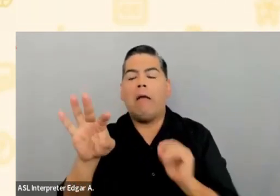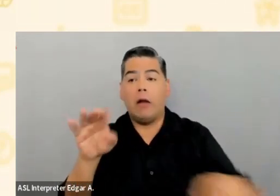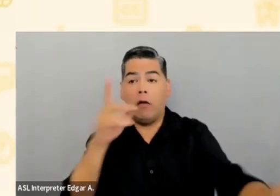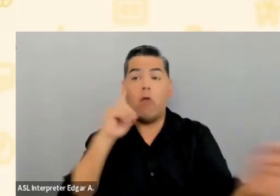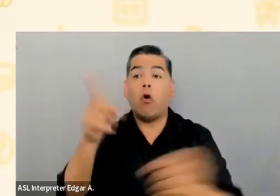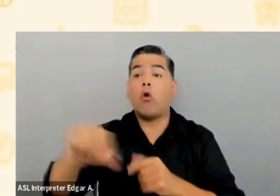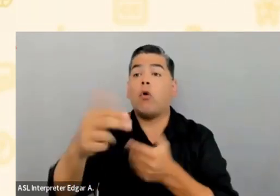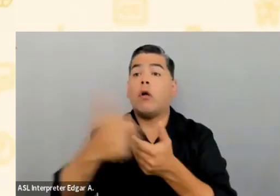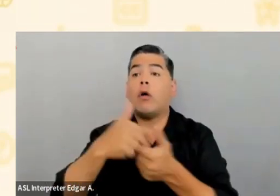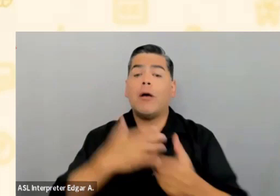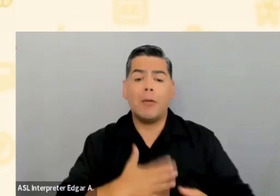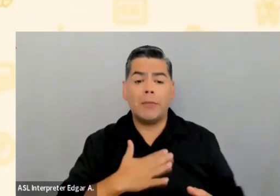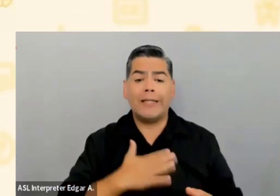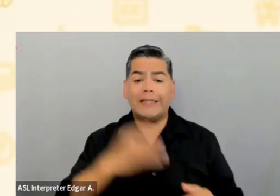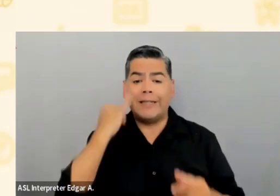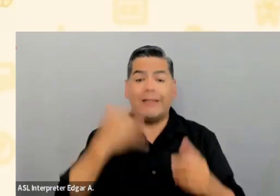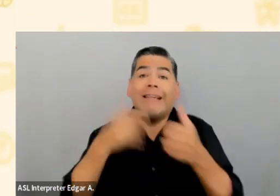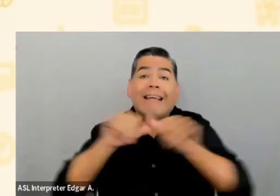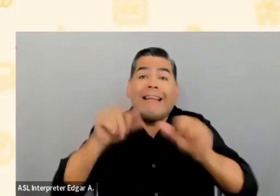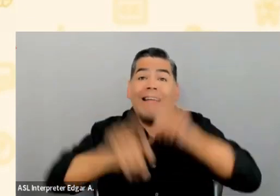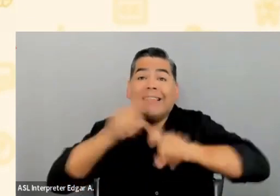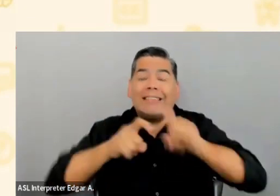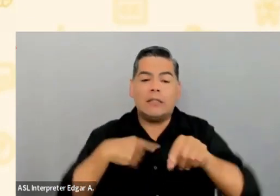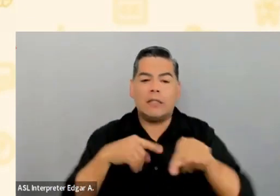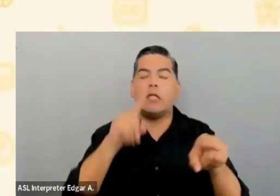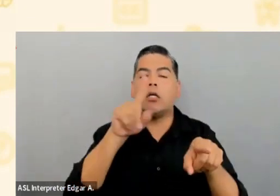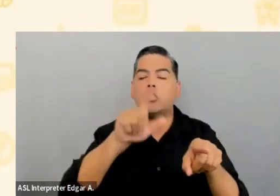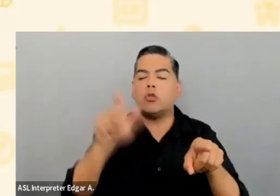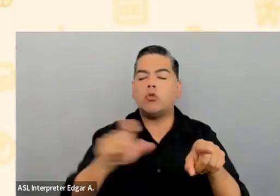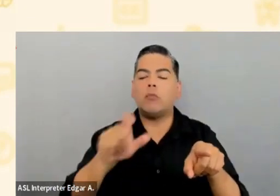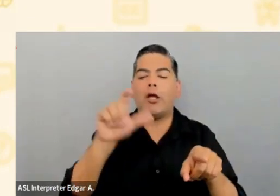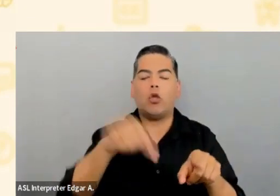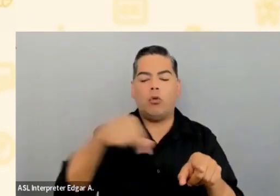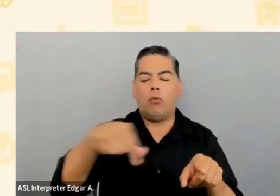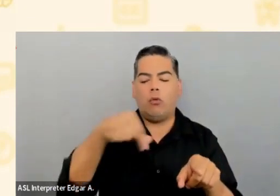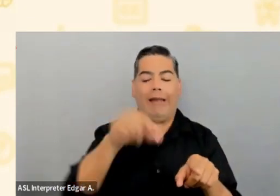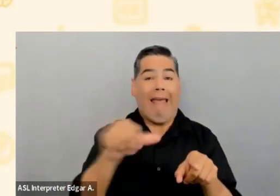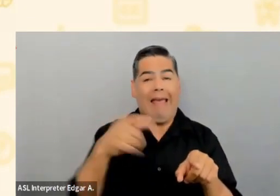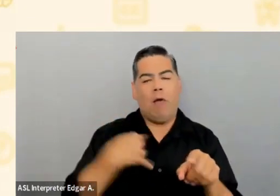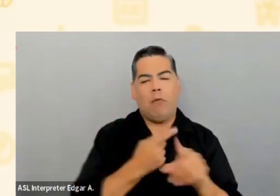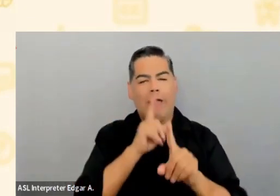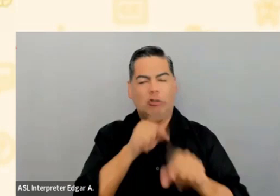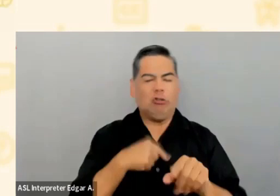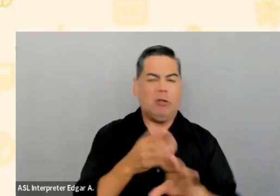Please feel free to add your questions in the zoom Q&A section, and we'll answer them at the end of this session.